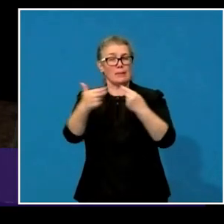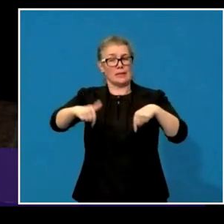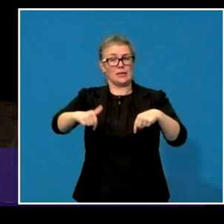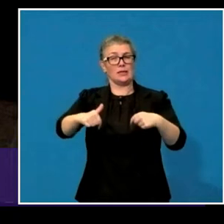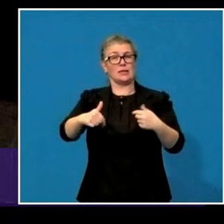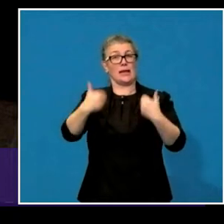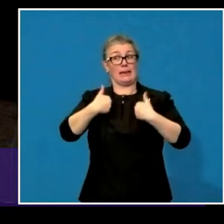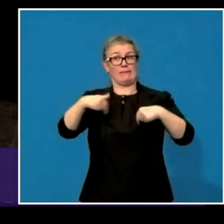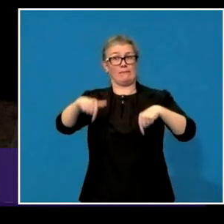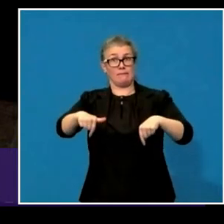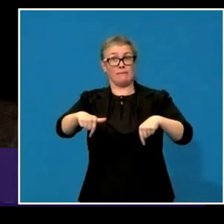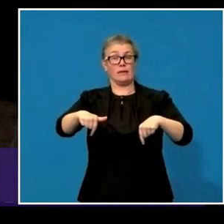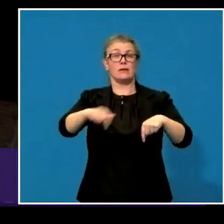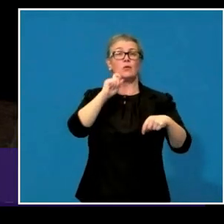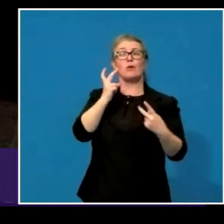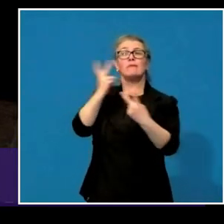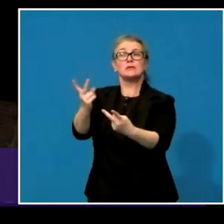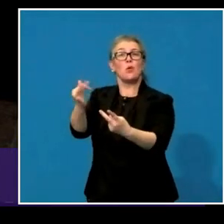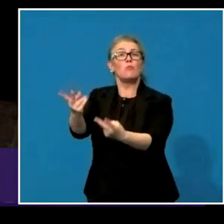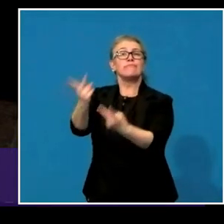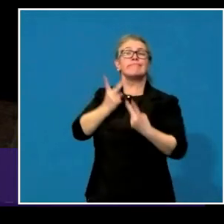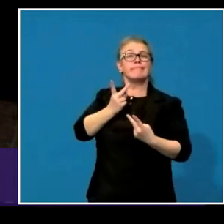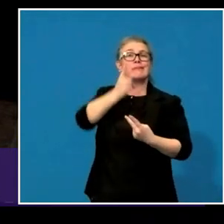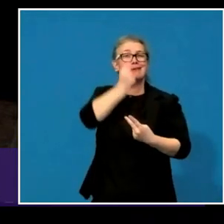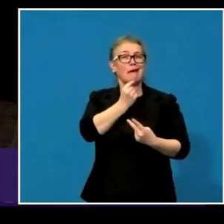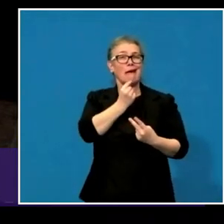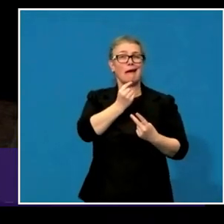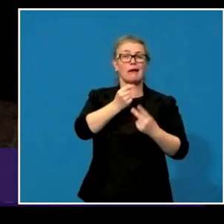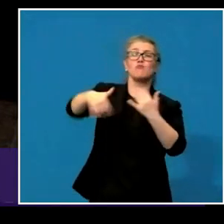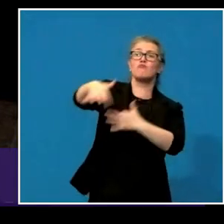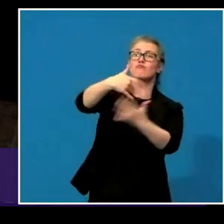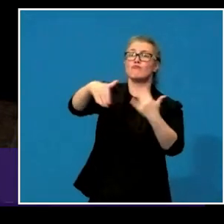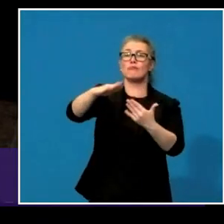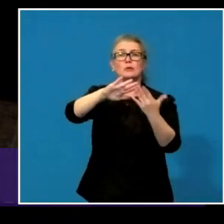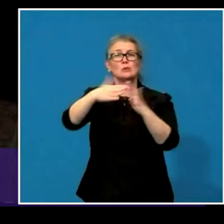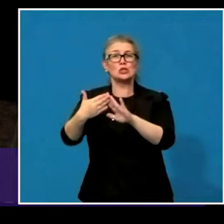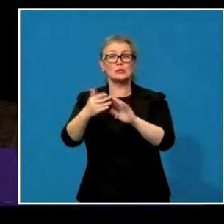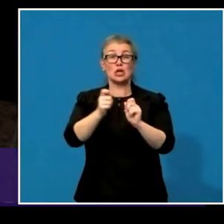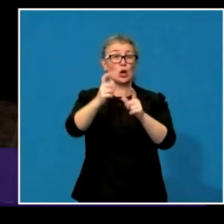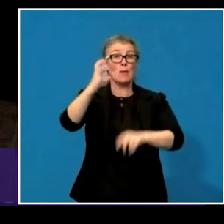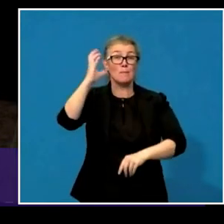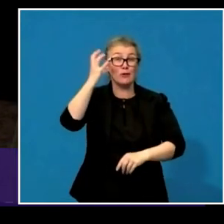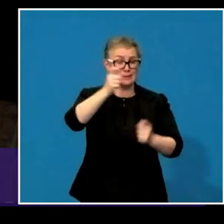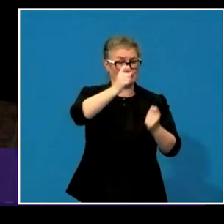Other times they visit him out in the community. He goes to the cinema. He does a whole range of different activities.